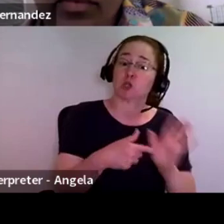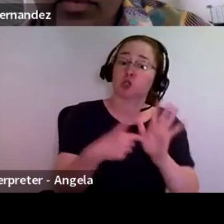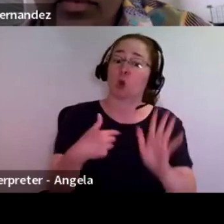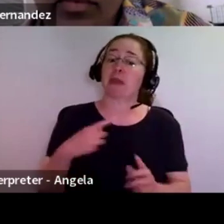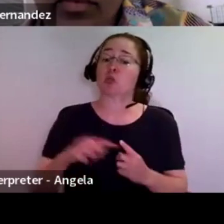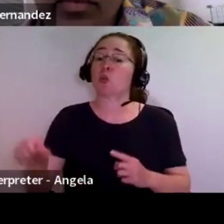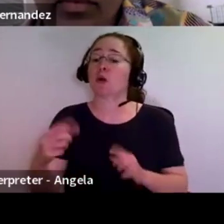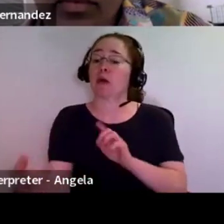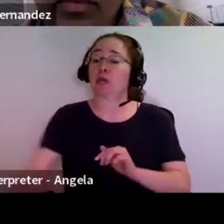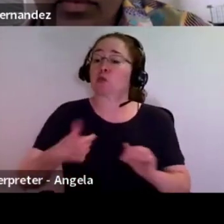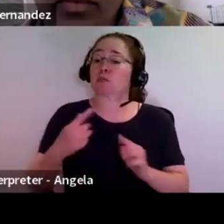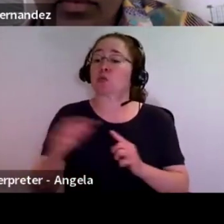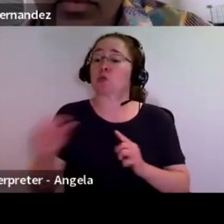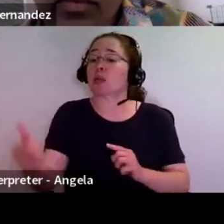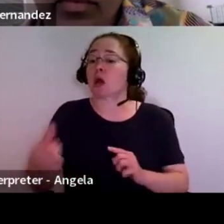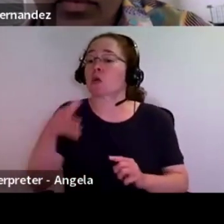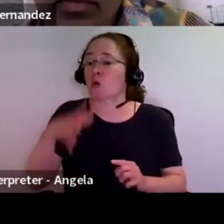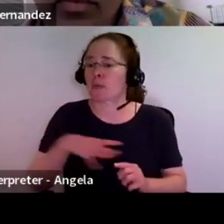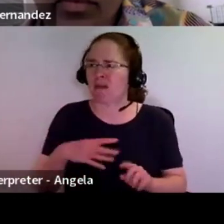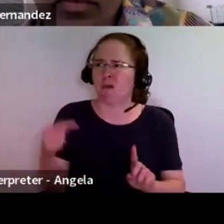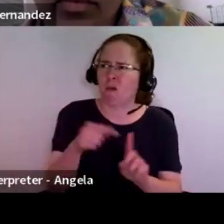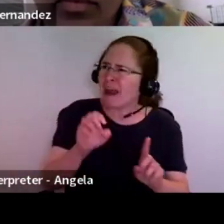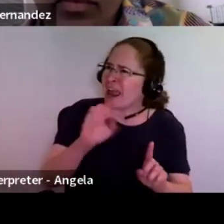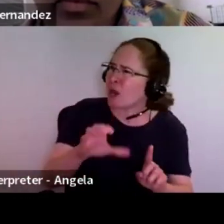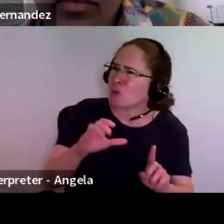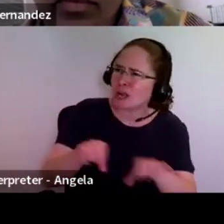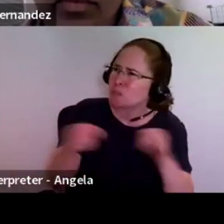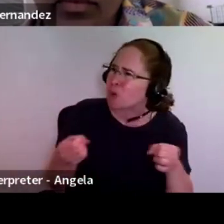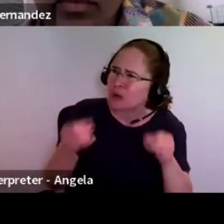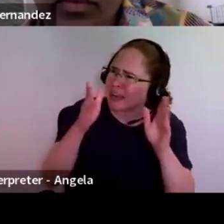pretty much was like, Eric is one of the most broken individuals. He has a lot of potential, but something's off,